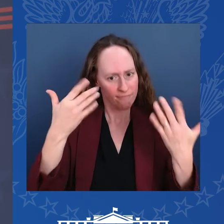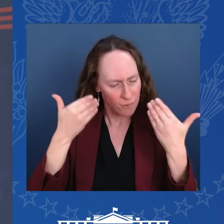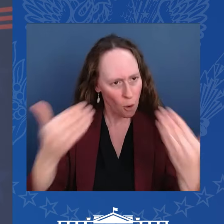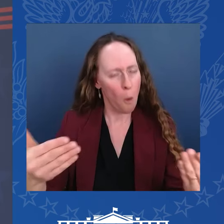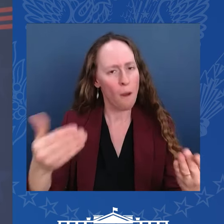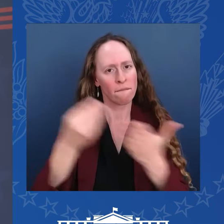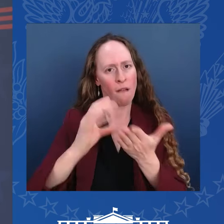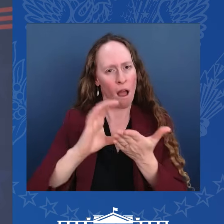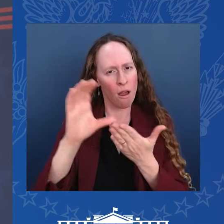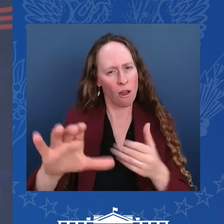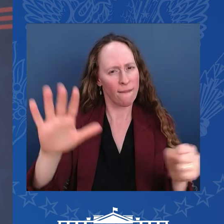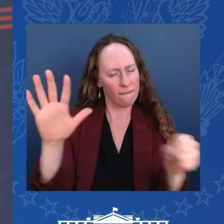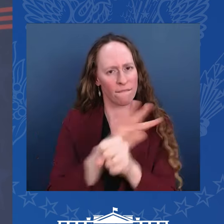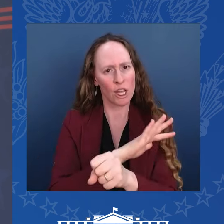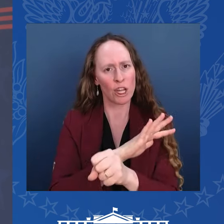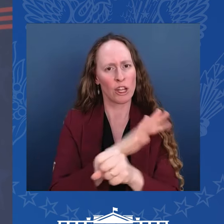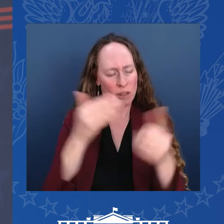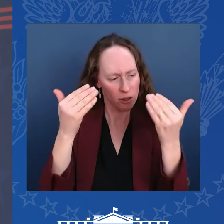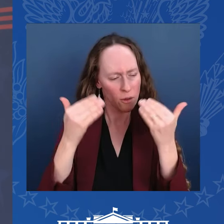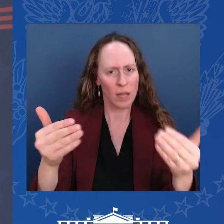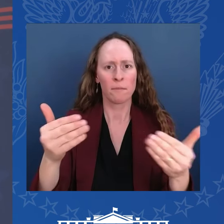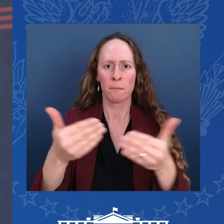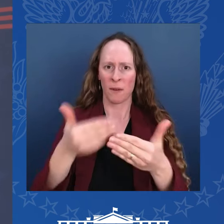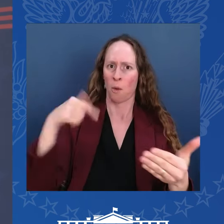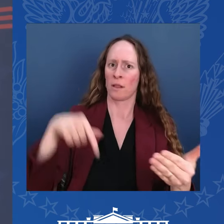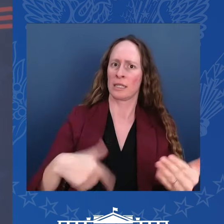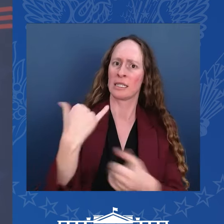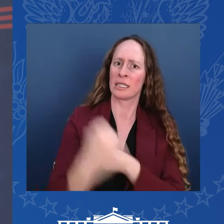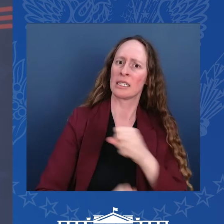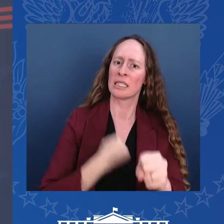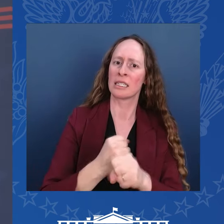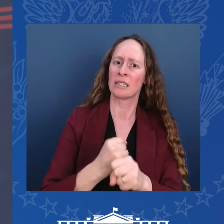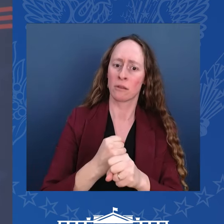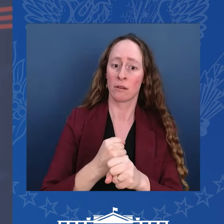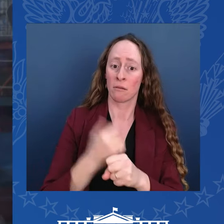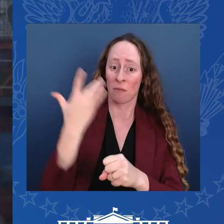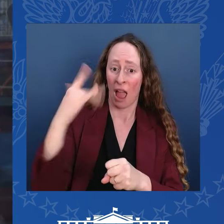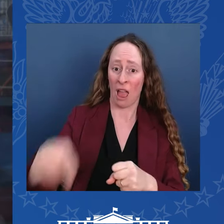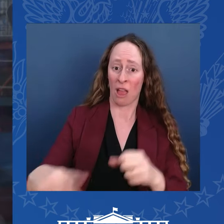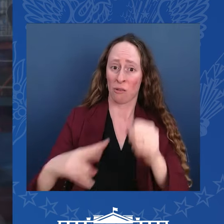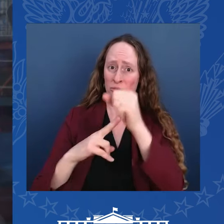new bridge built American steel and union labor. That's not all. For years,